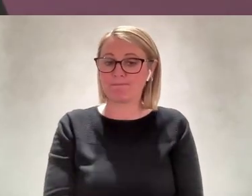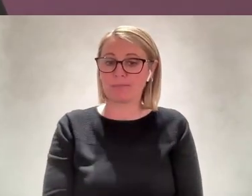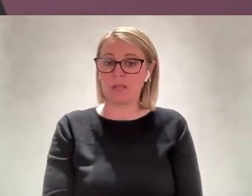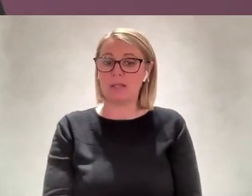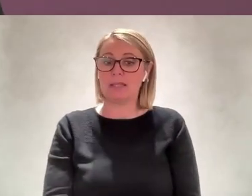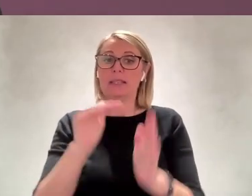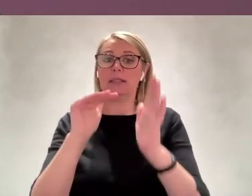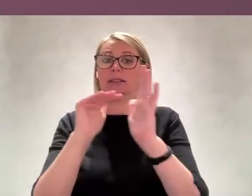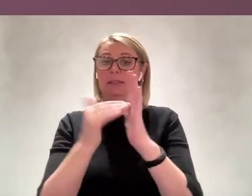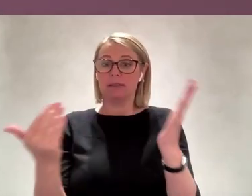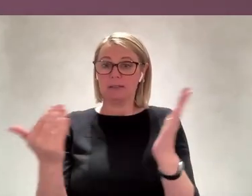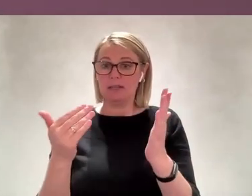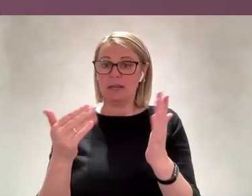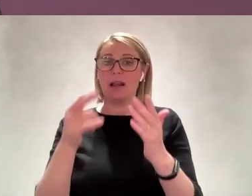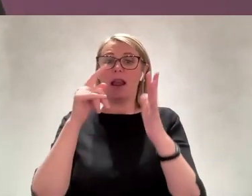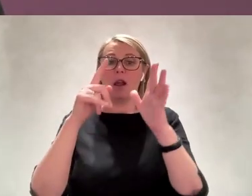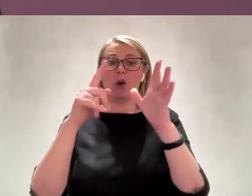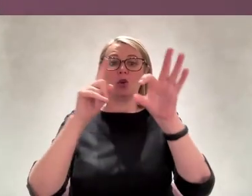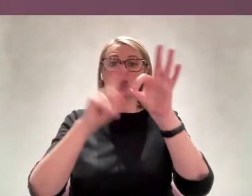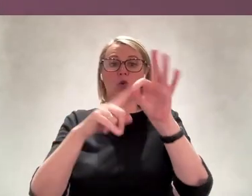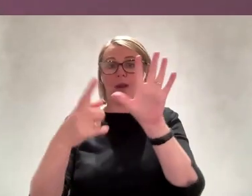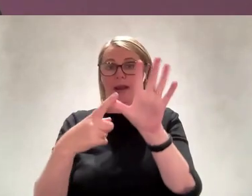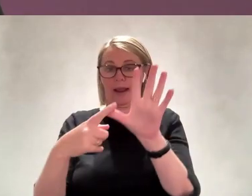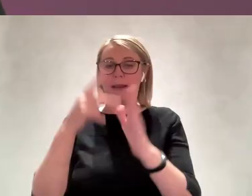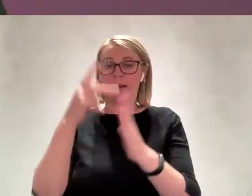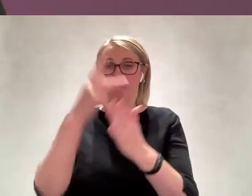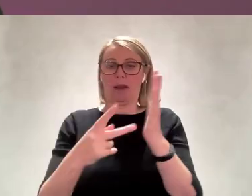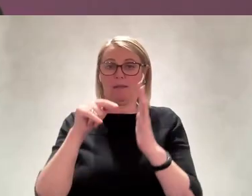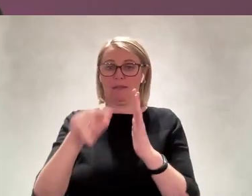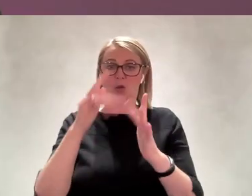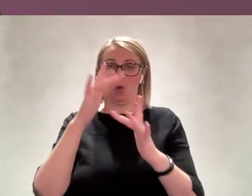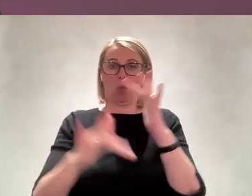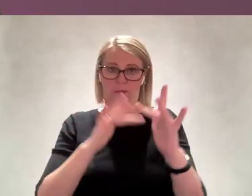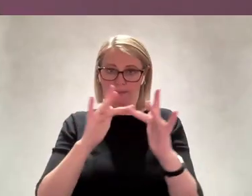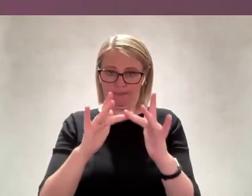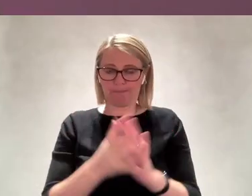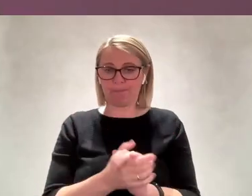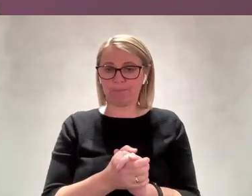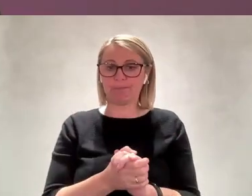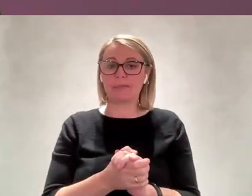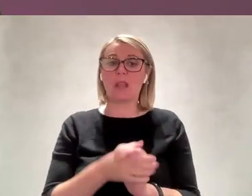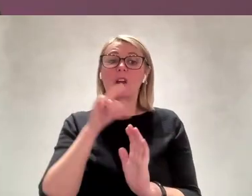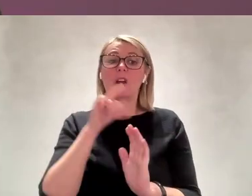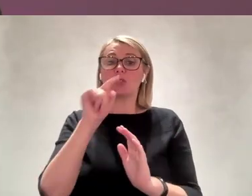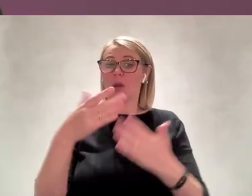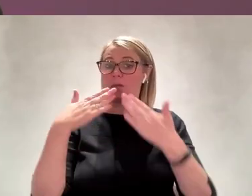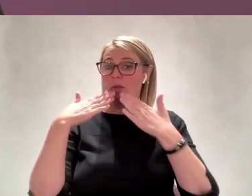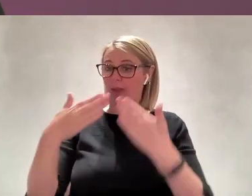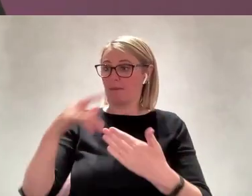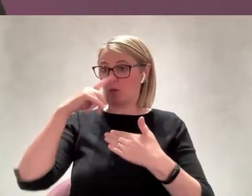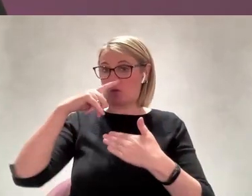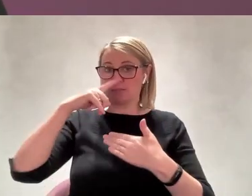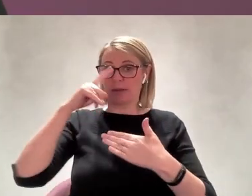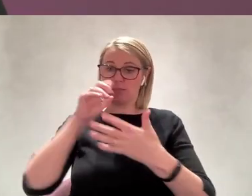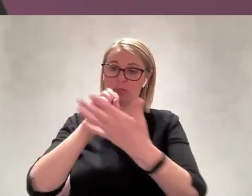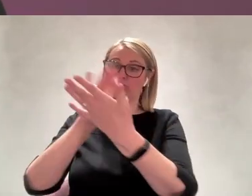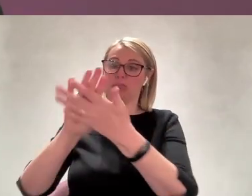So we've now come to the Q&A part of this webinar. So thank you to all of those who have submitted a question